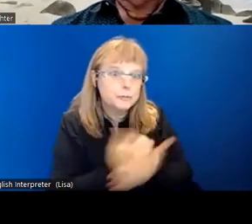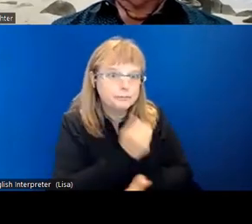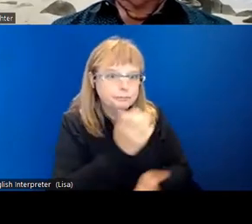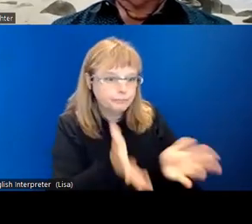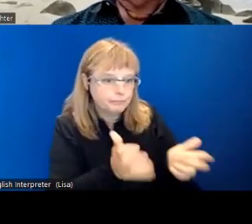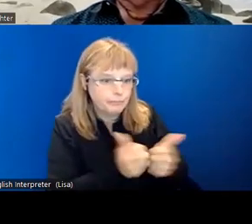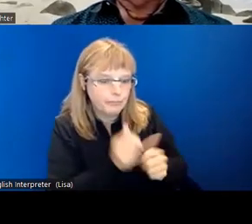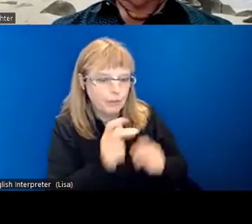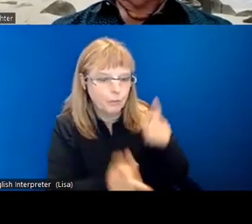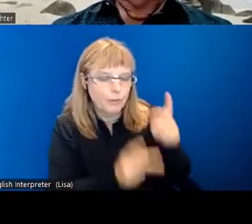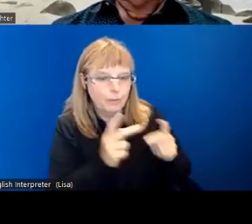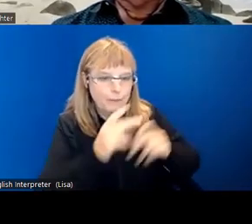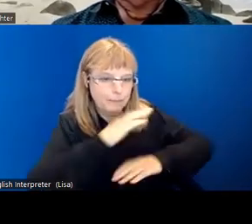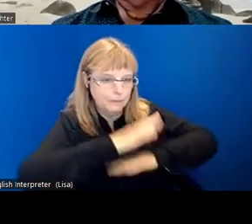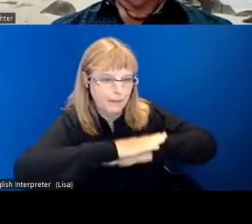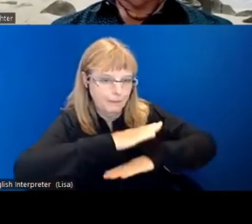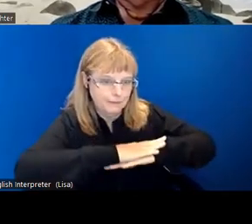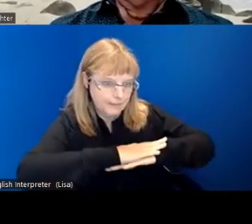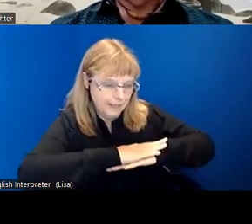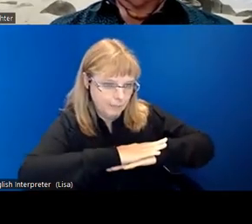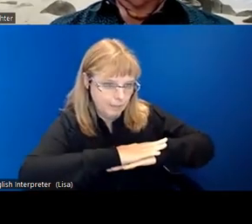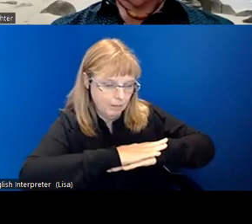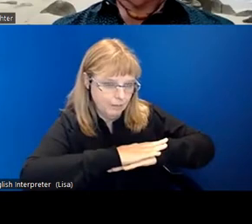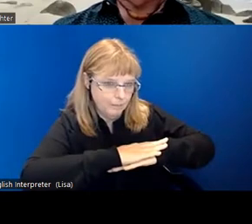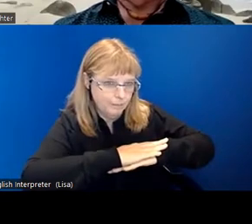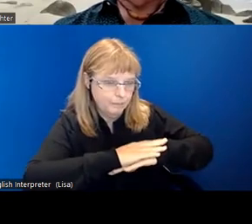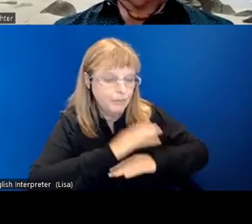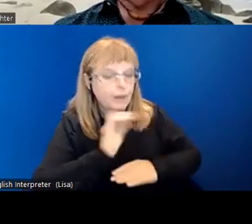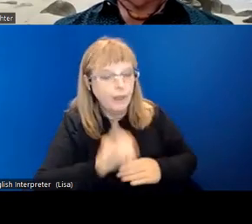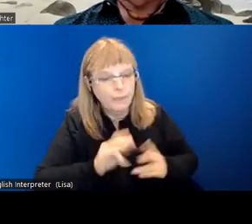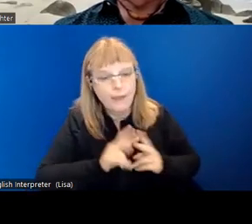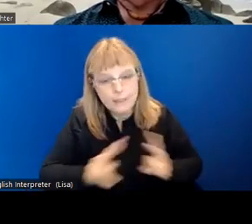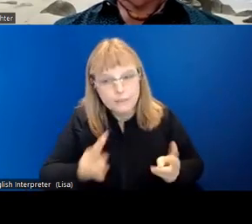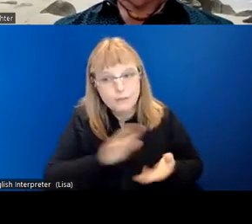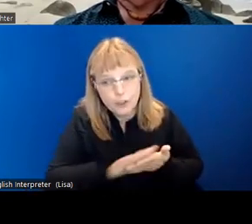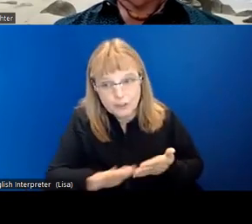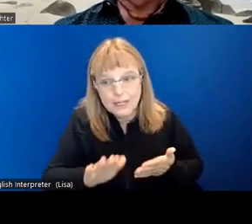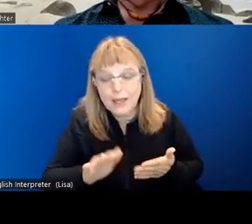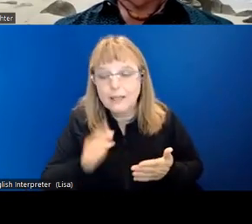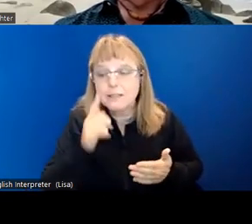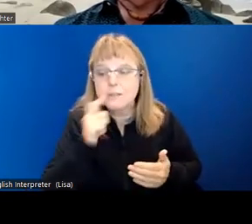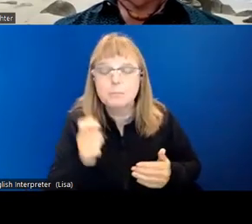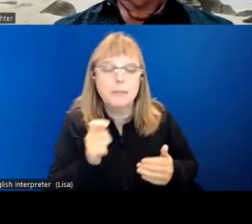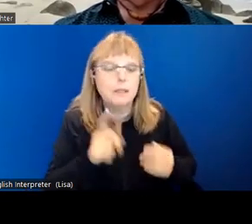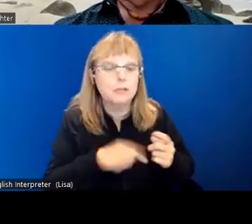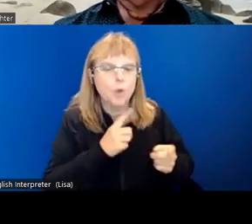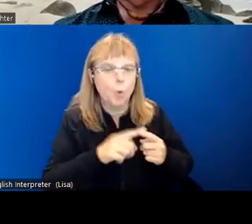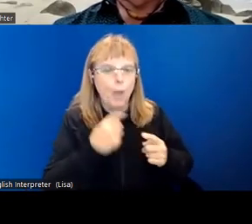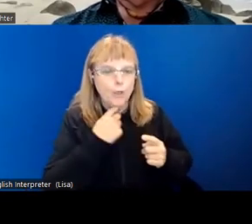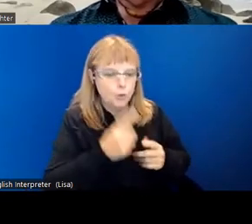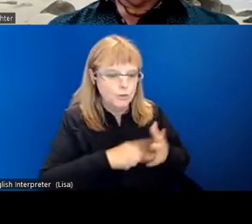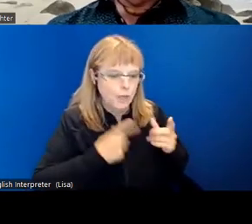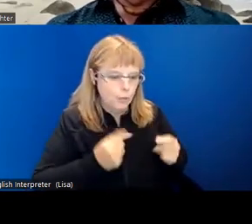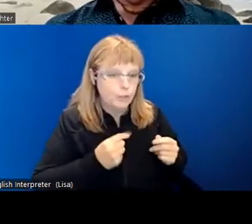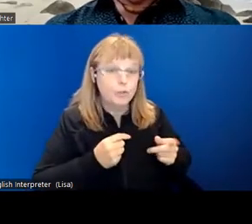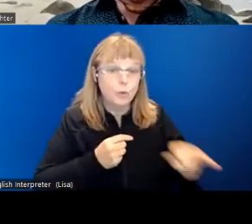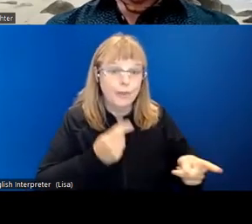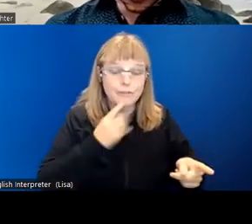and that kind of, is really nice because then when you say what you do, they're like, "Oh, did you meet blah blah blah."